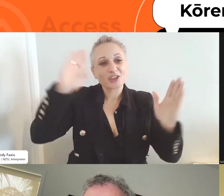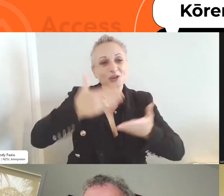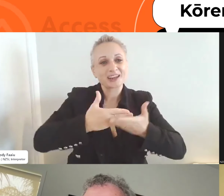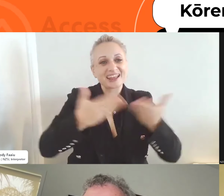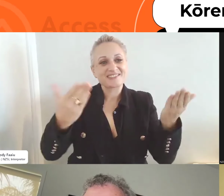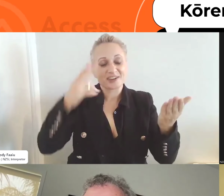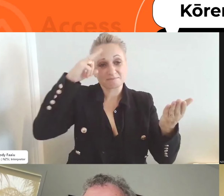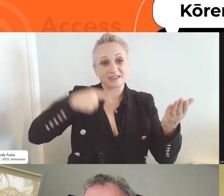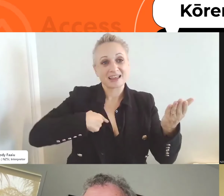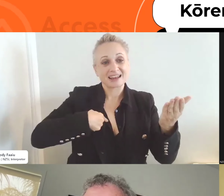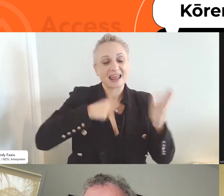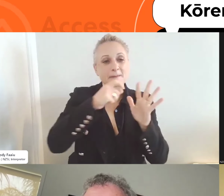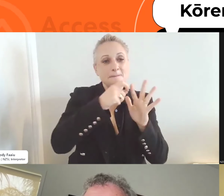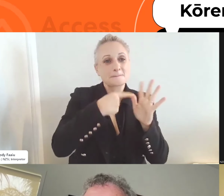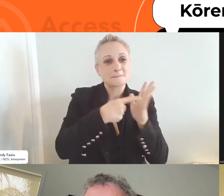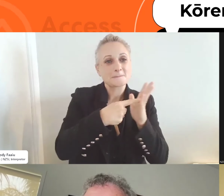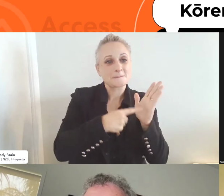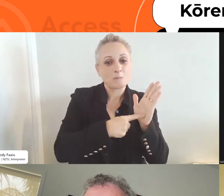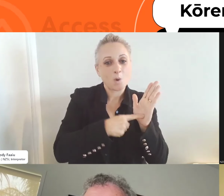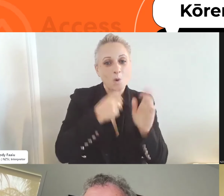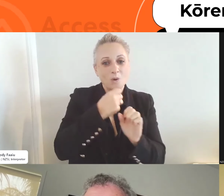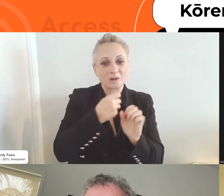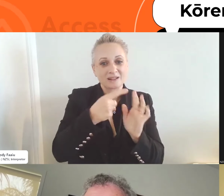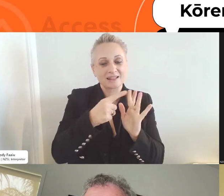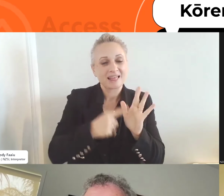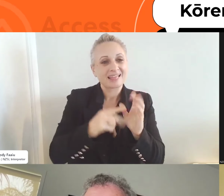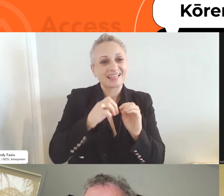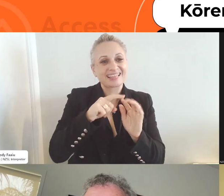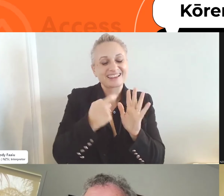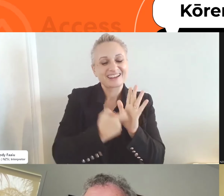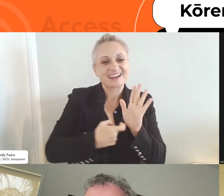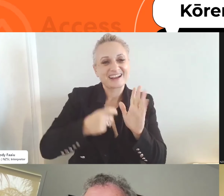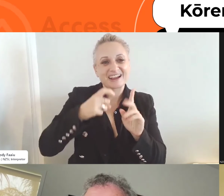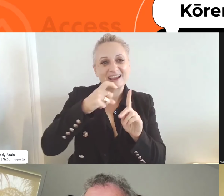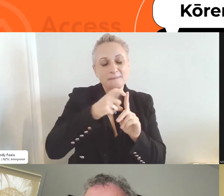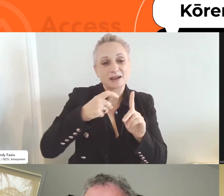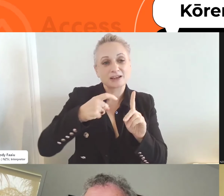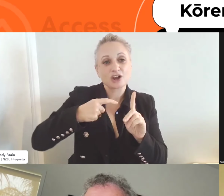the Chief Executive of an organisation called Community Housing Aotearoa.